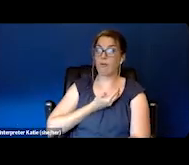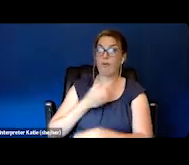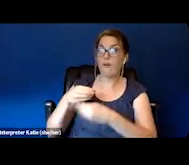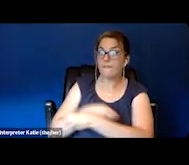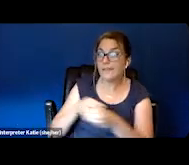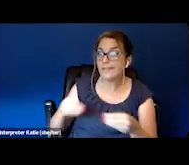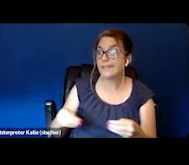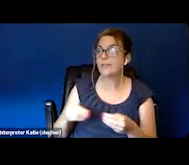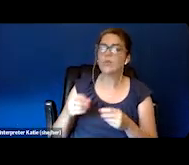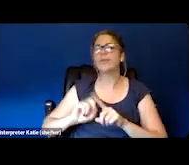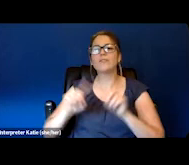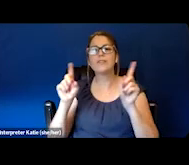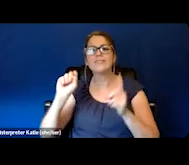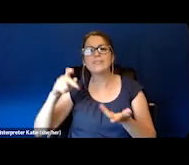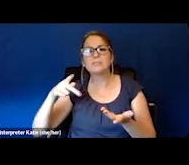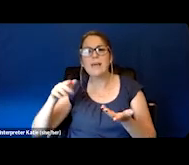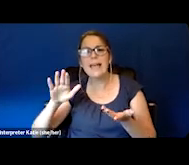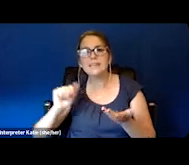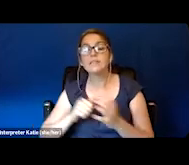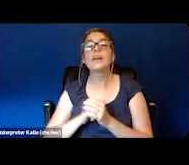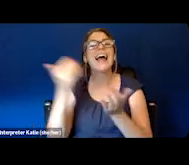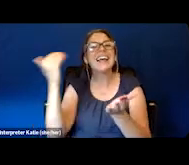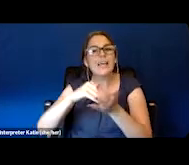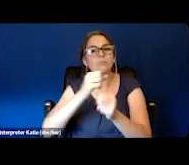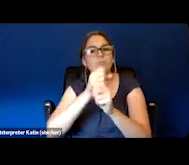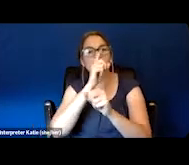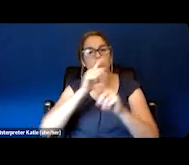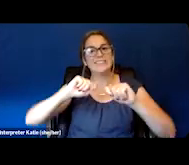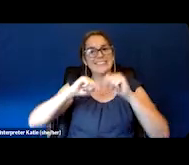that you're working in teams, that you have support during that process.